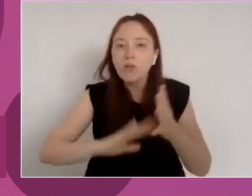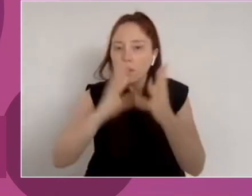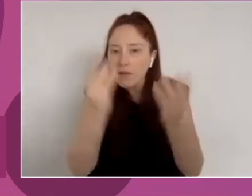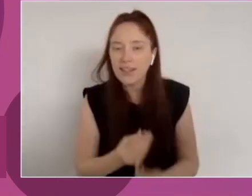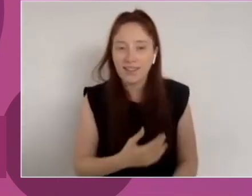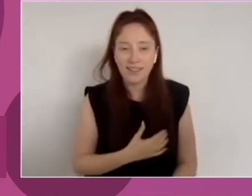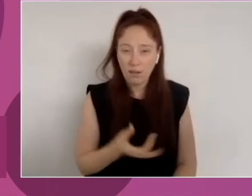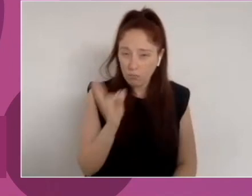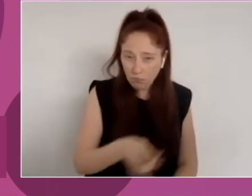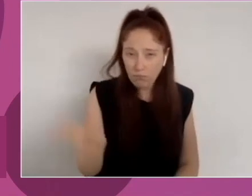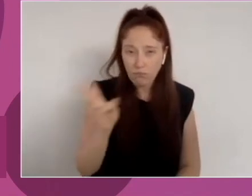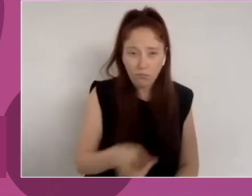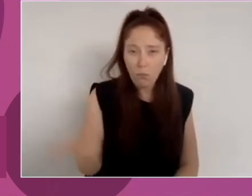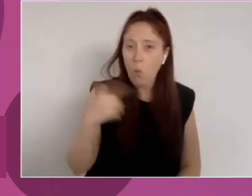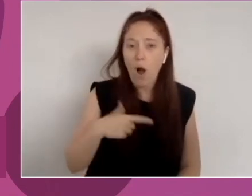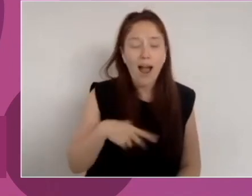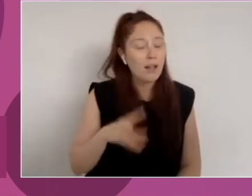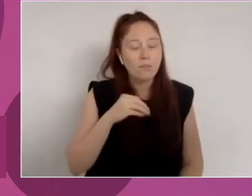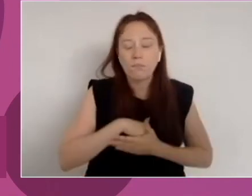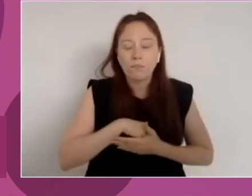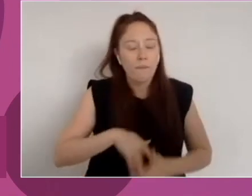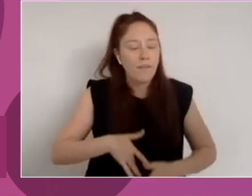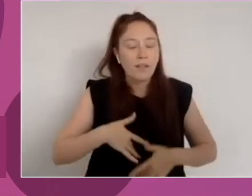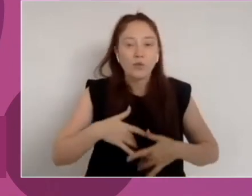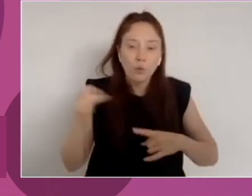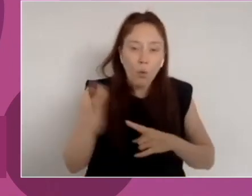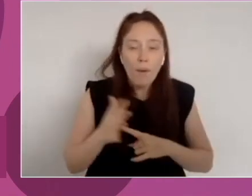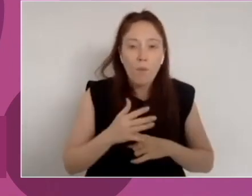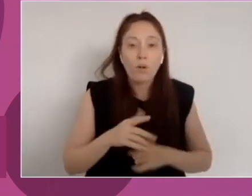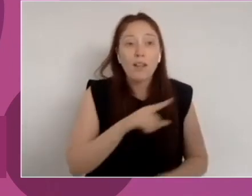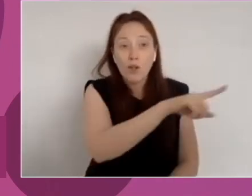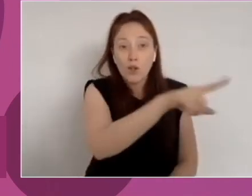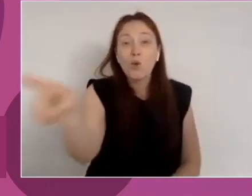is deep within me that this is so important. That you have a vital role to help us better